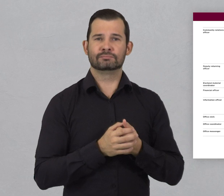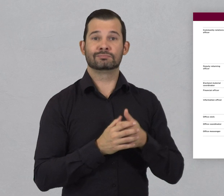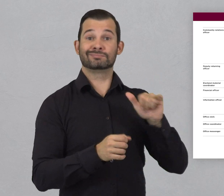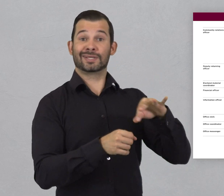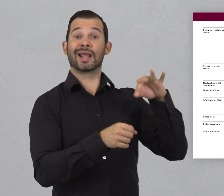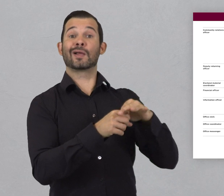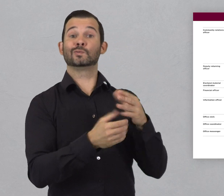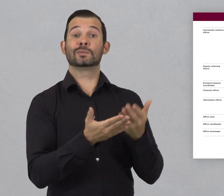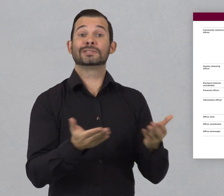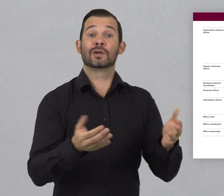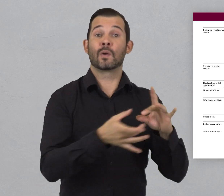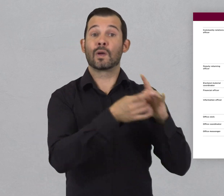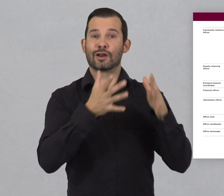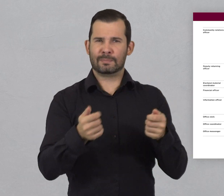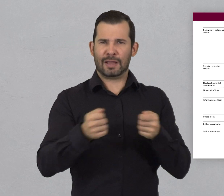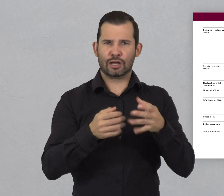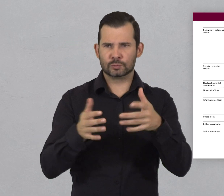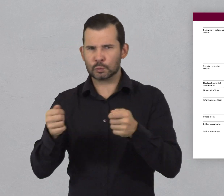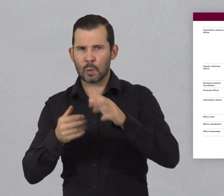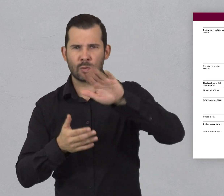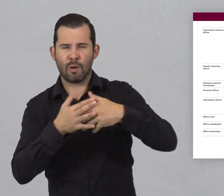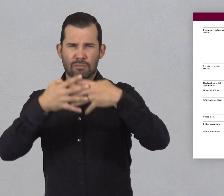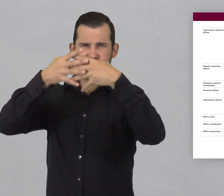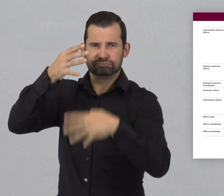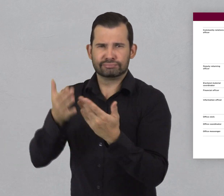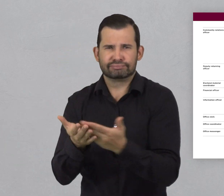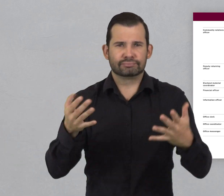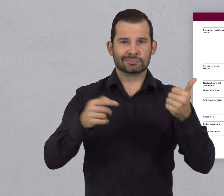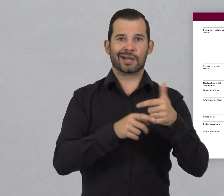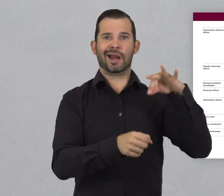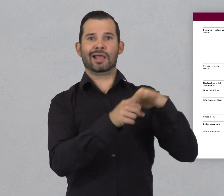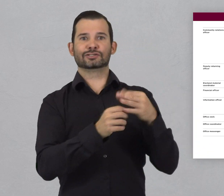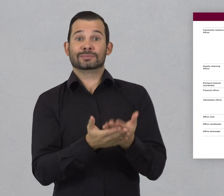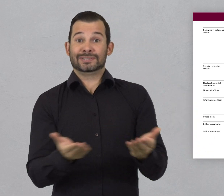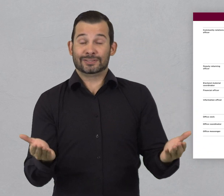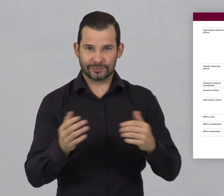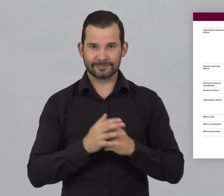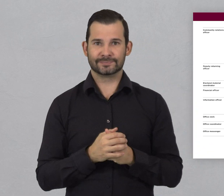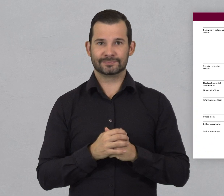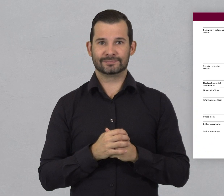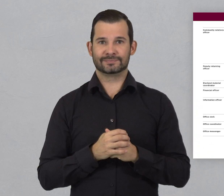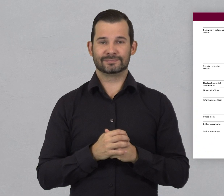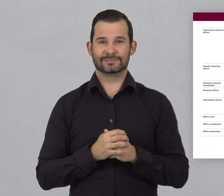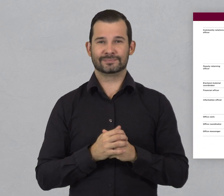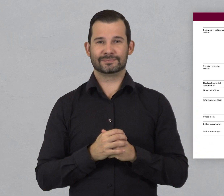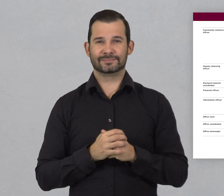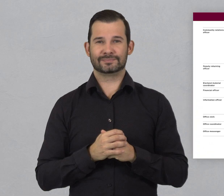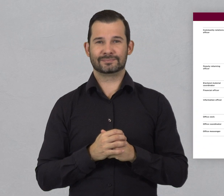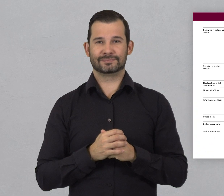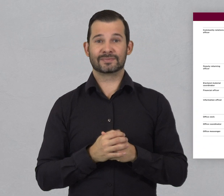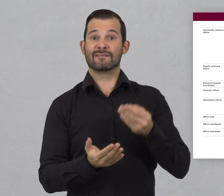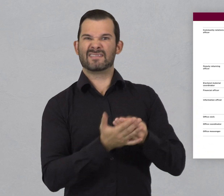electoral material coordinator manages and controls the inventory of election materials